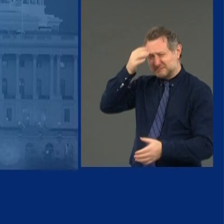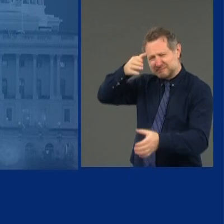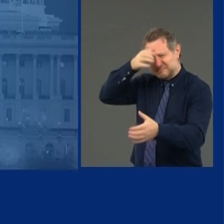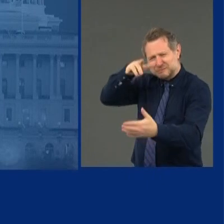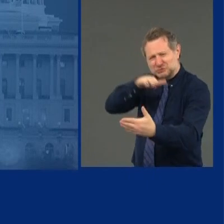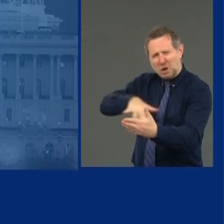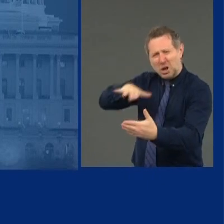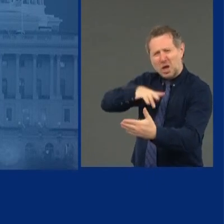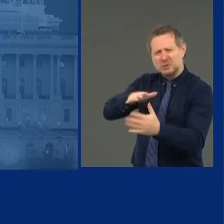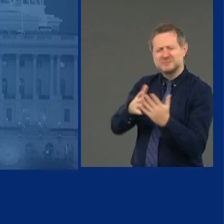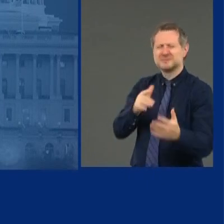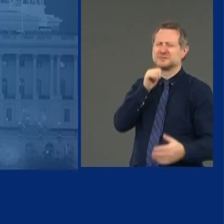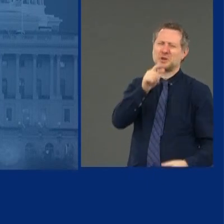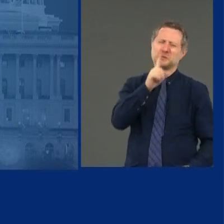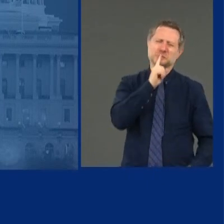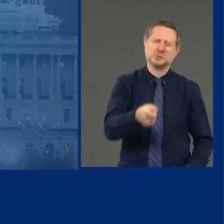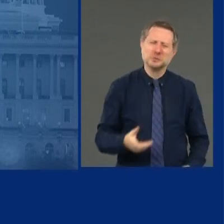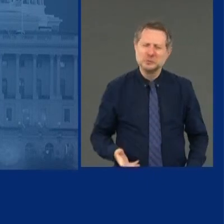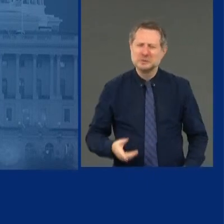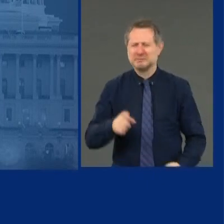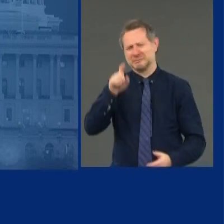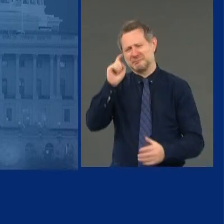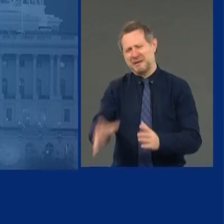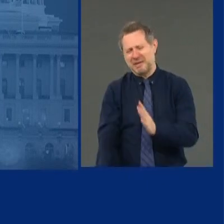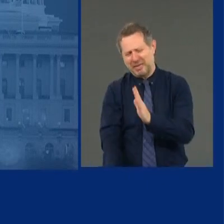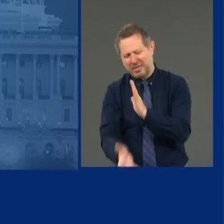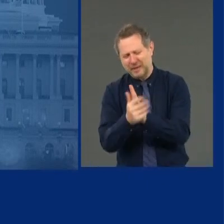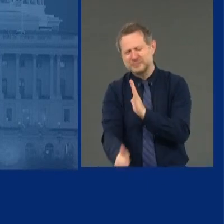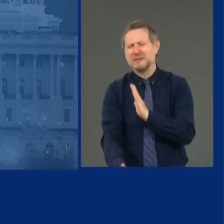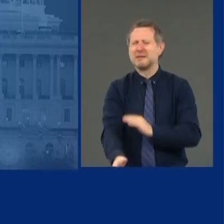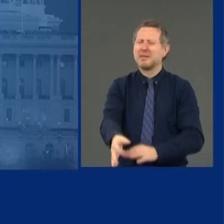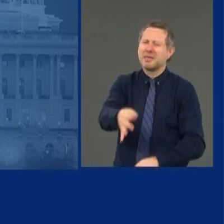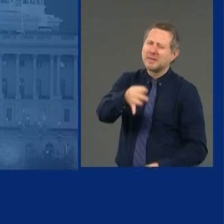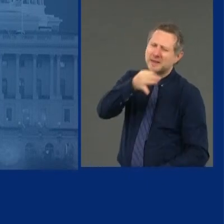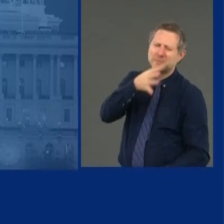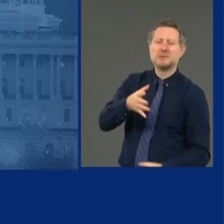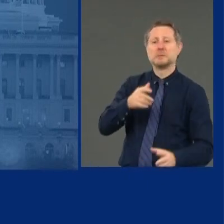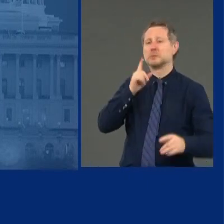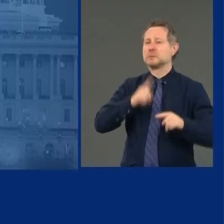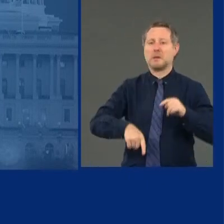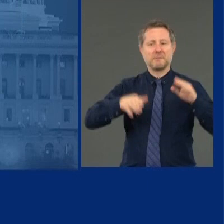TALKING ABOUT. CAN ANYONE RUN GOVERNMENT?